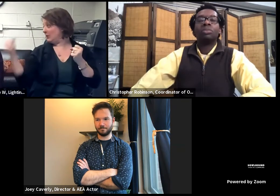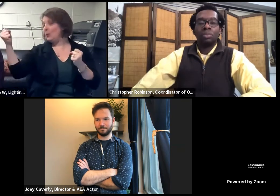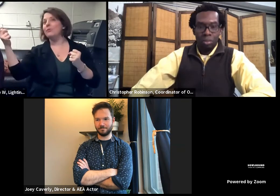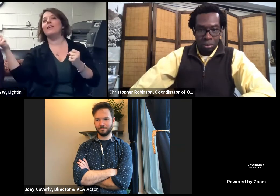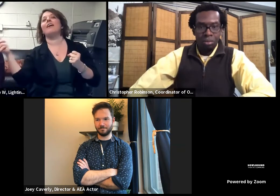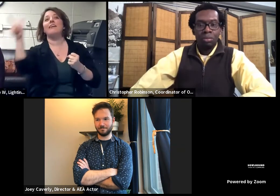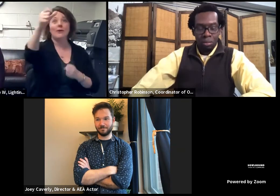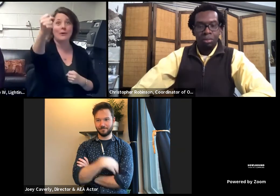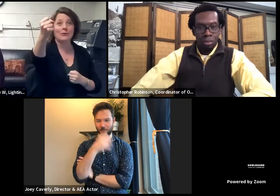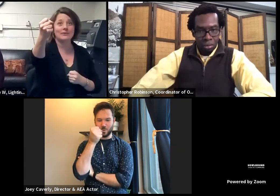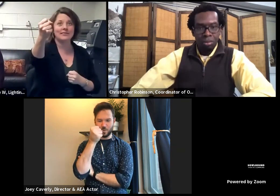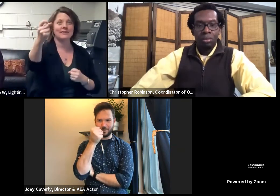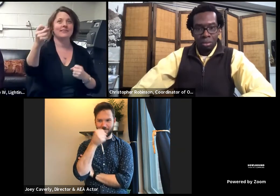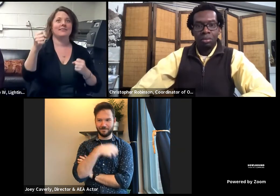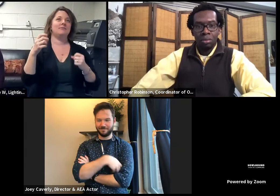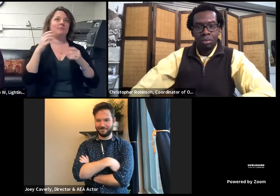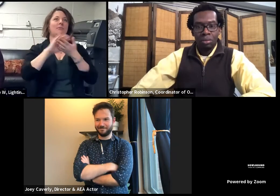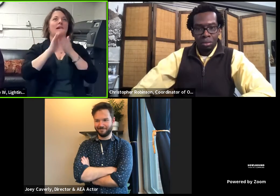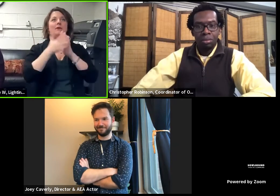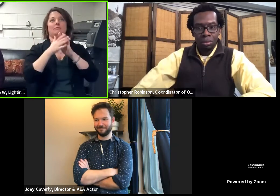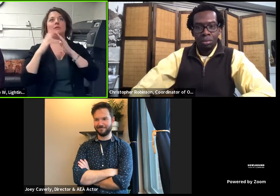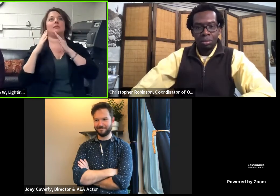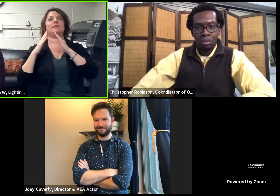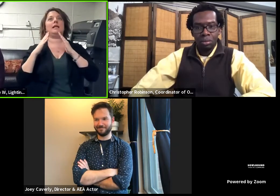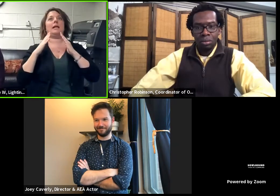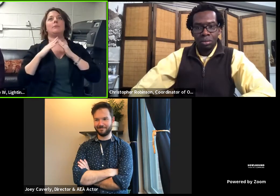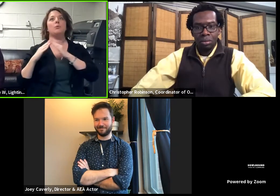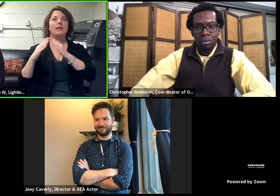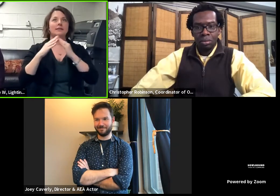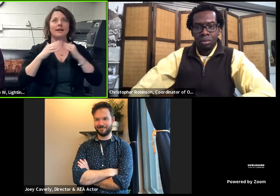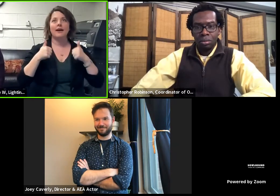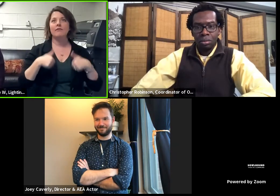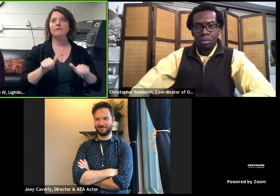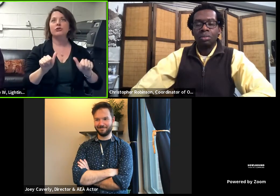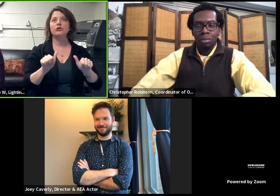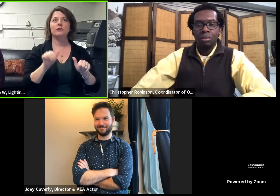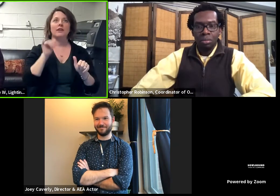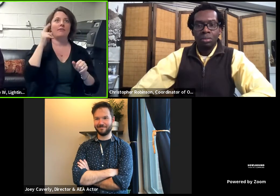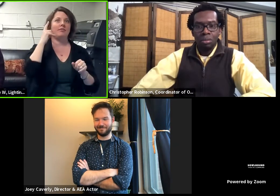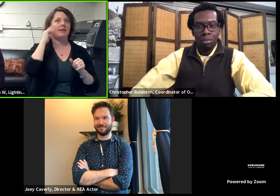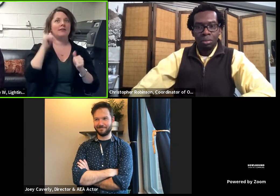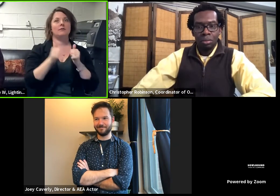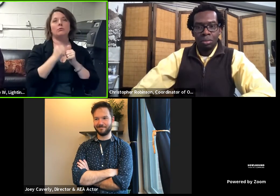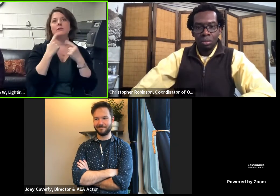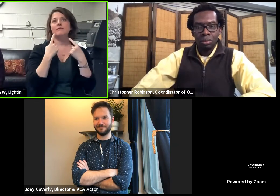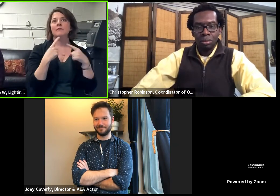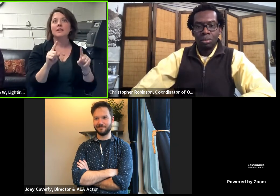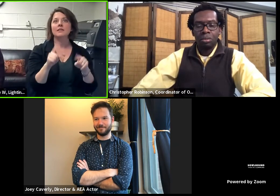the other actors do it. So everybody, hearing and deaf, is all doing it, it becomes kind of a community effort.